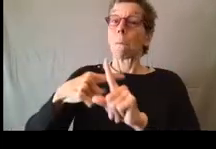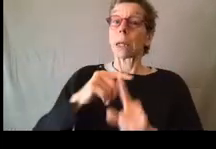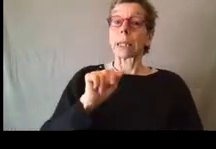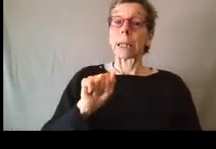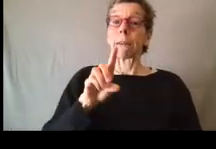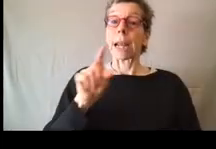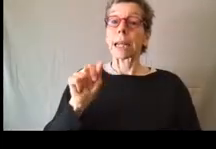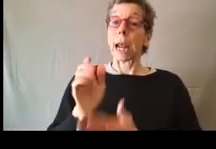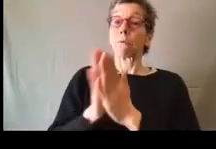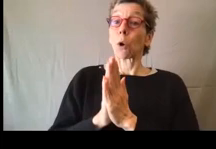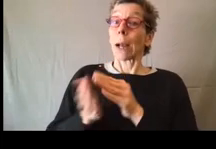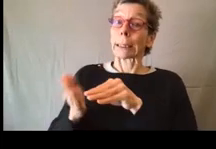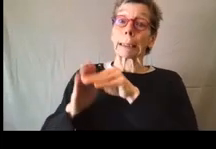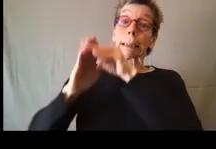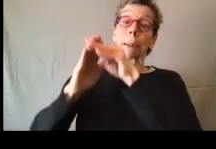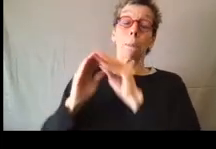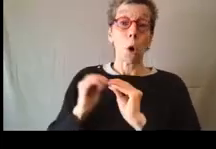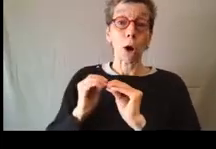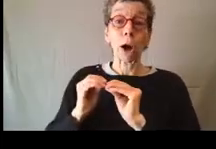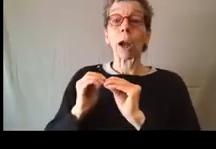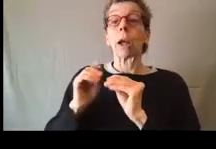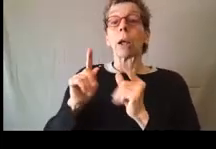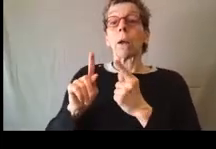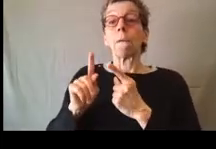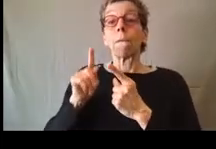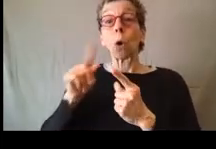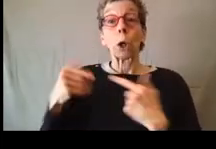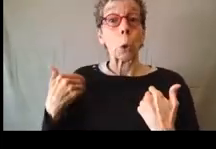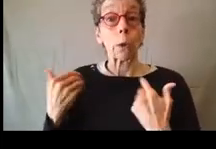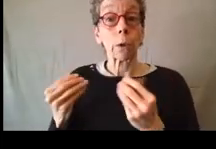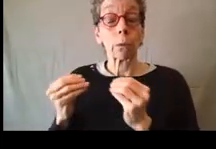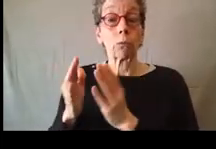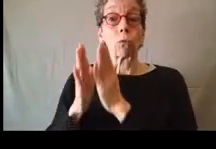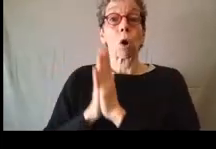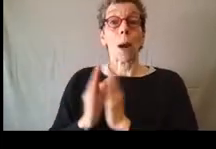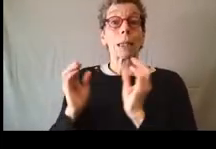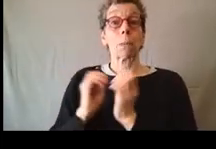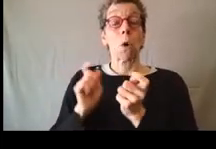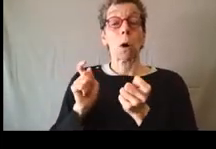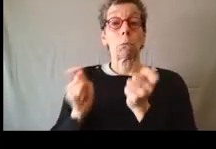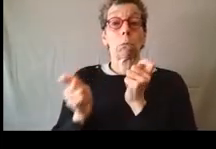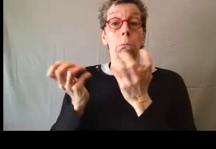requests made to employers by transition age youth understanding what worked from the employer